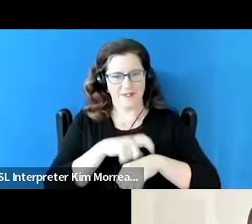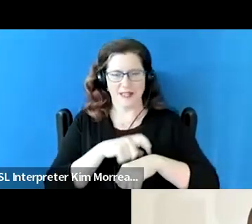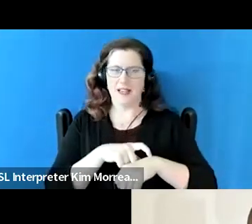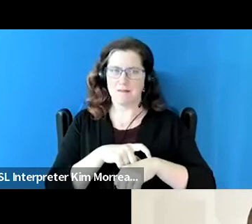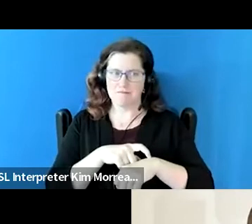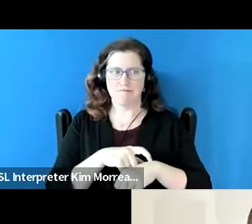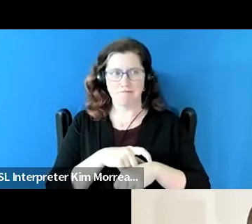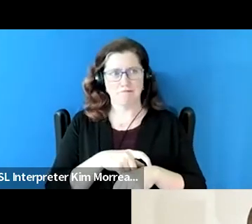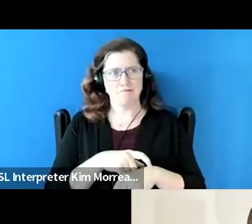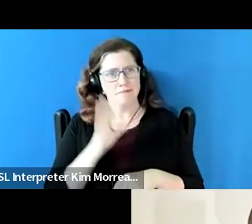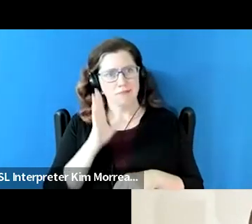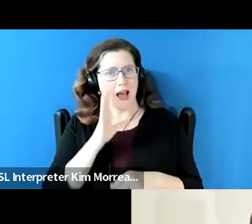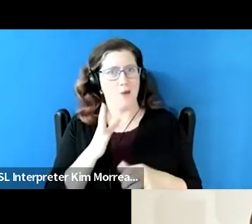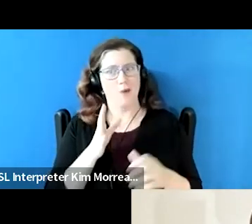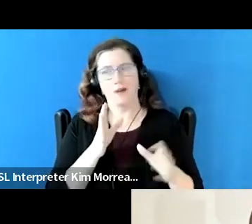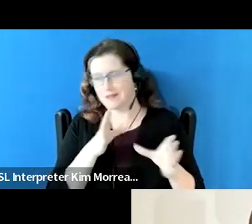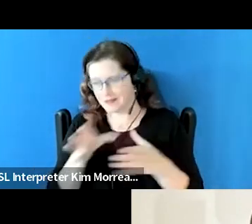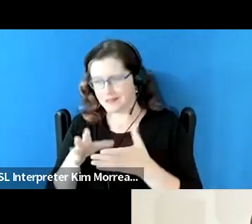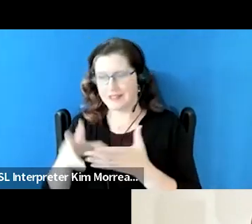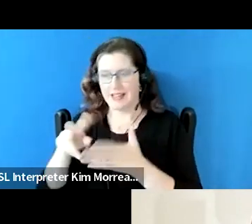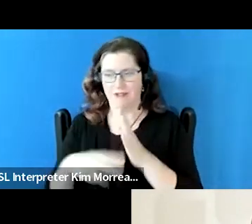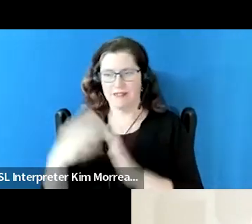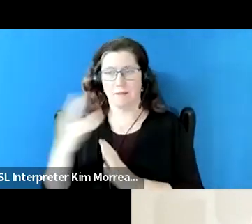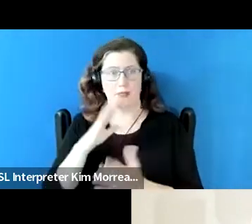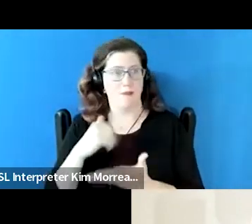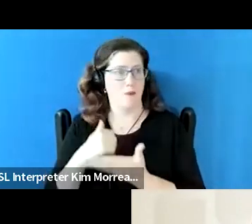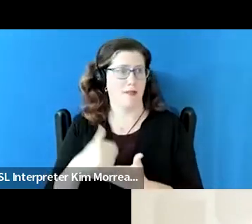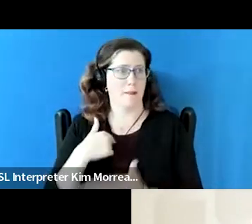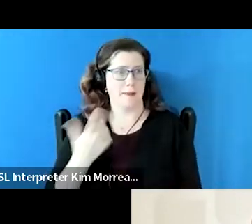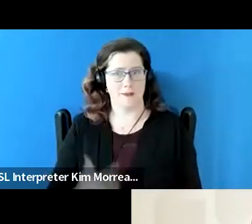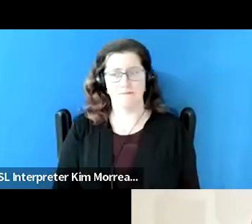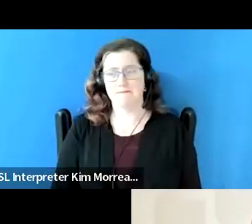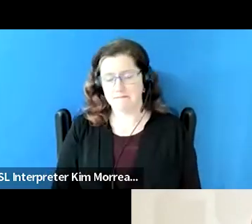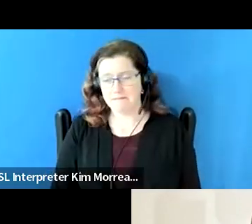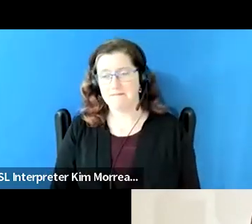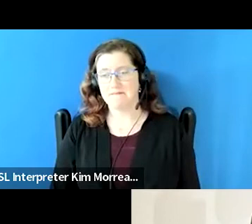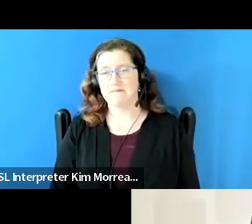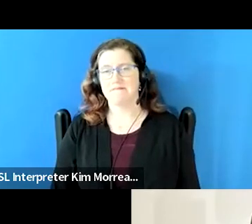I will turn to those and read them, and that helps me. And it's got me comfortable to be able